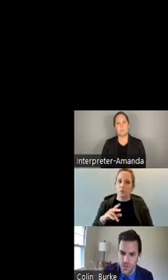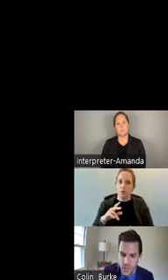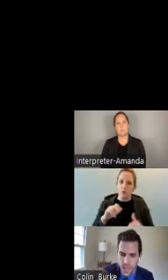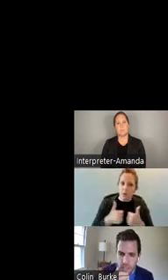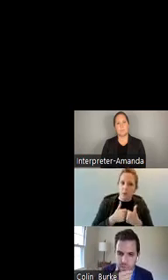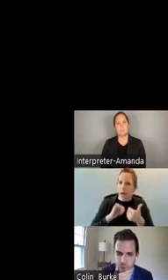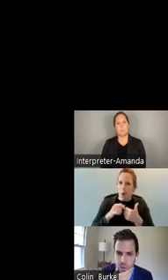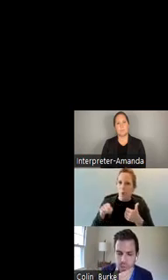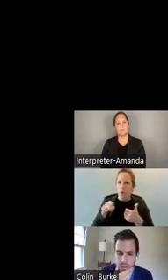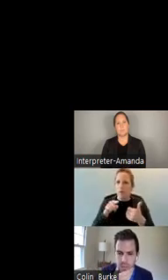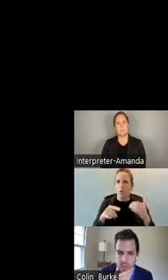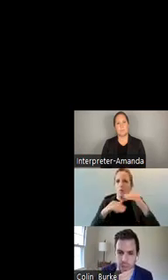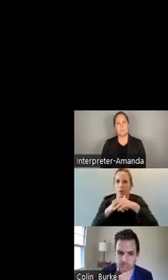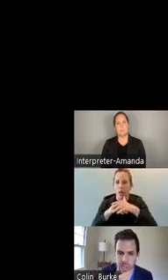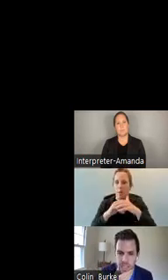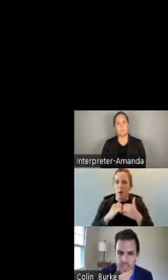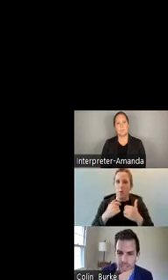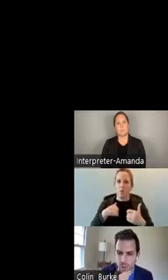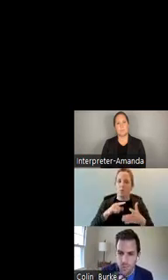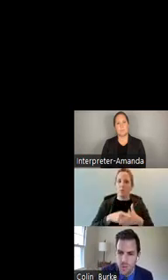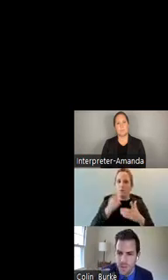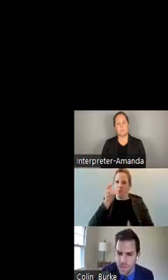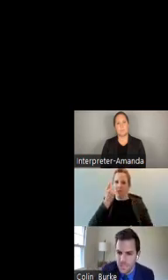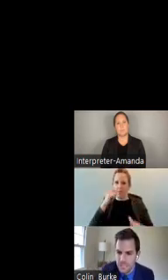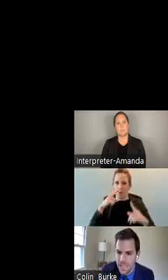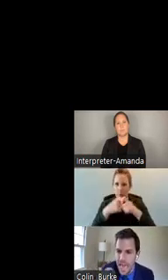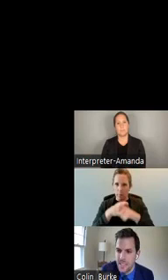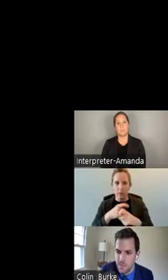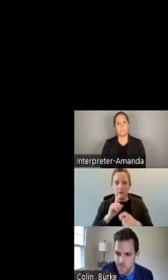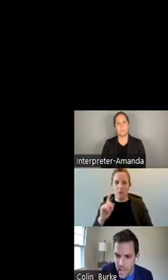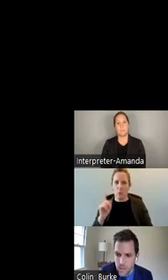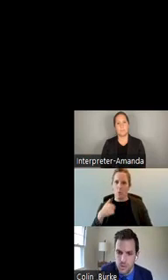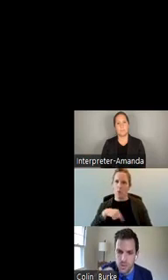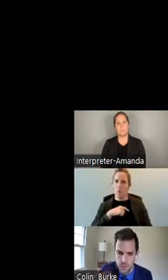start getting a view of the the complexity and where we might be able to add some value with